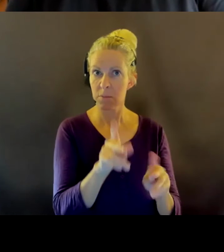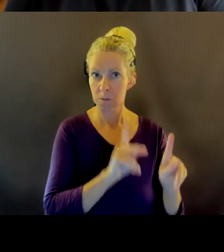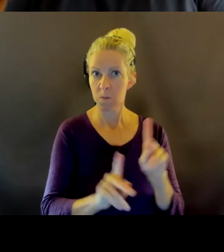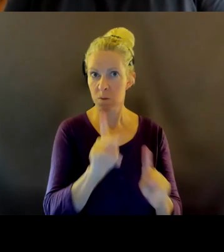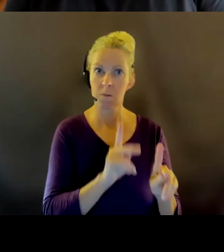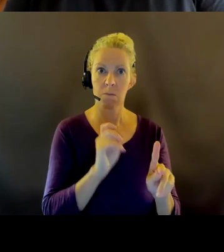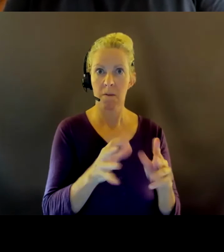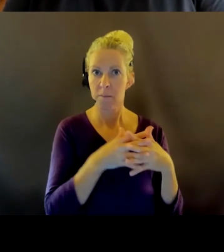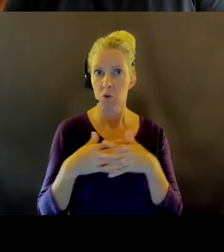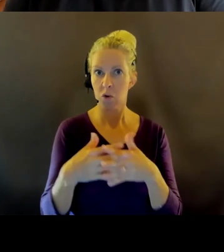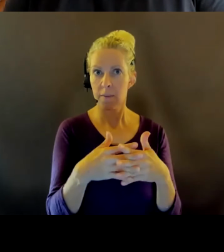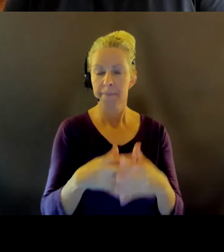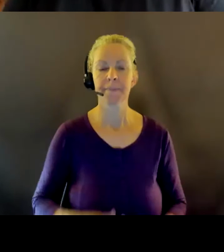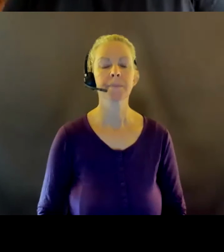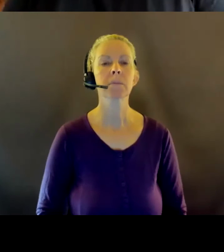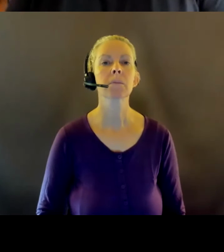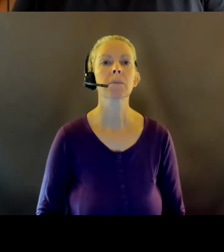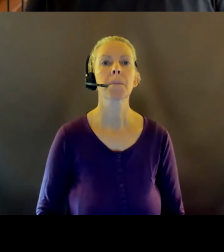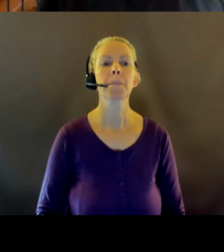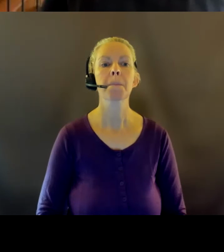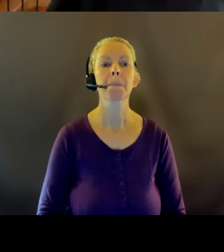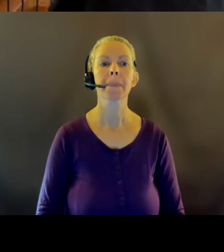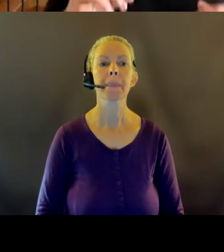What we rarely talk about is the following.